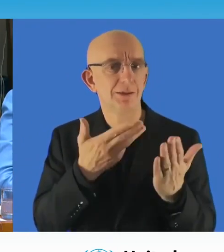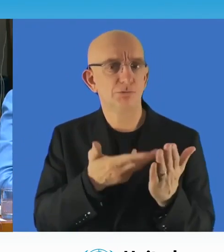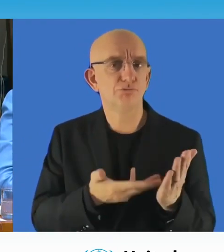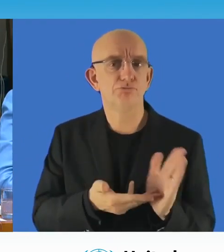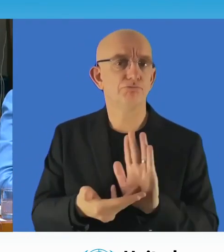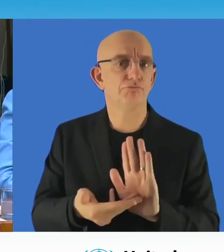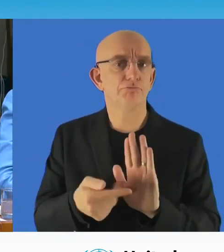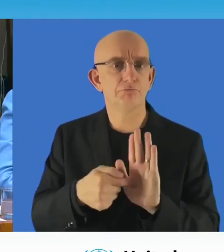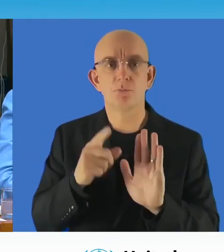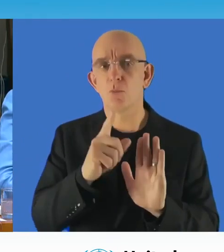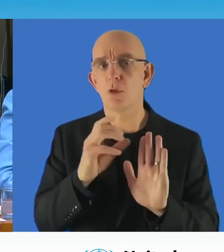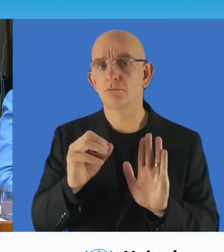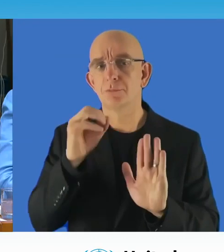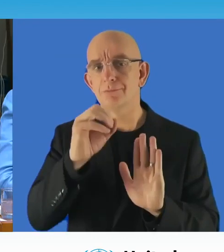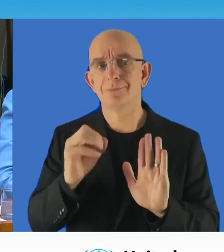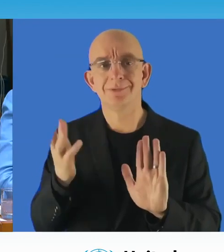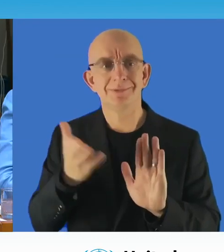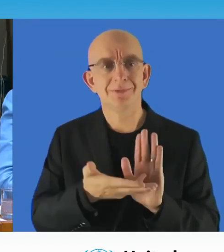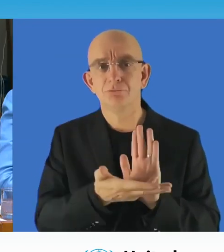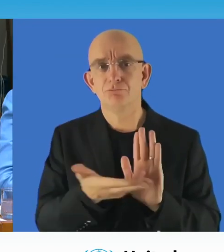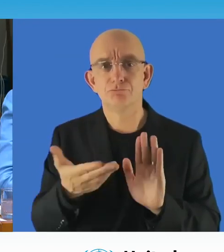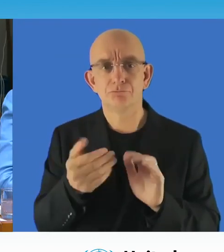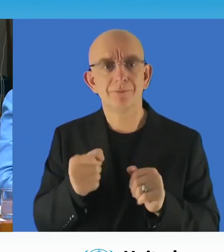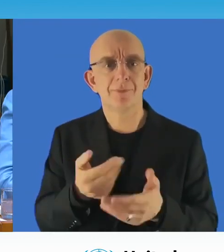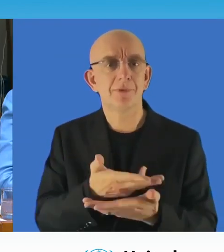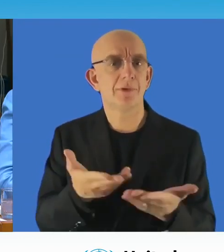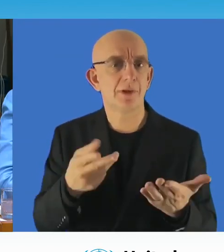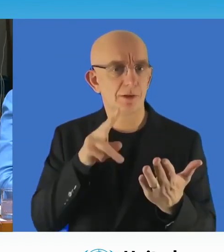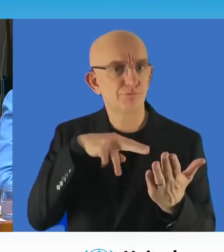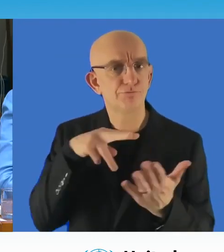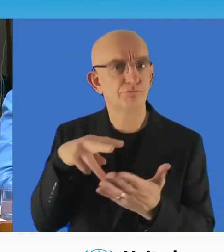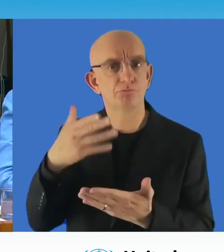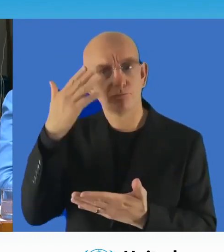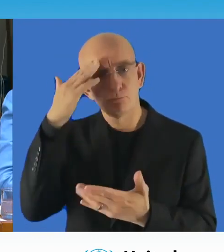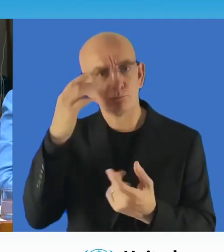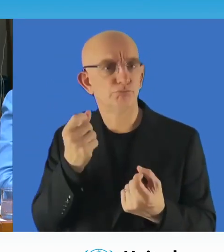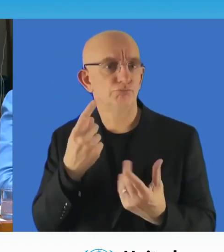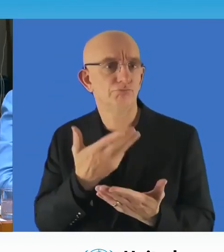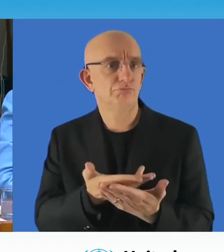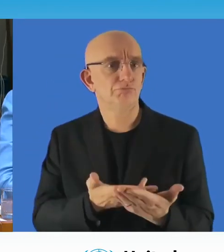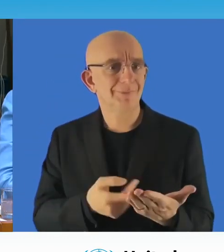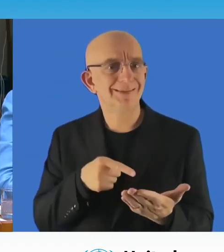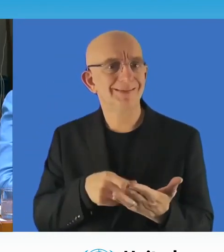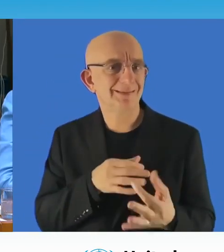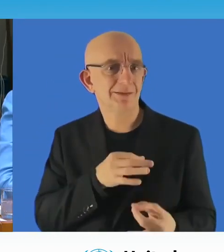and Recovery should be designed and implemented with by and for persons with disabilities and